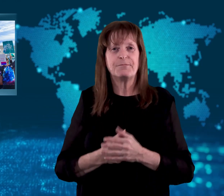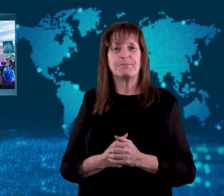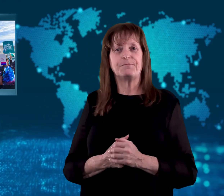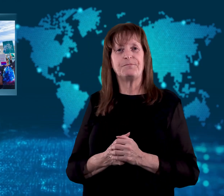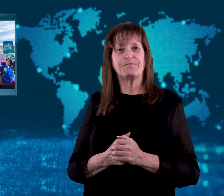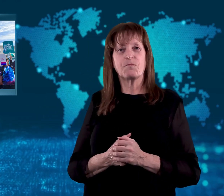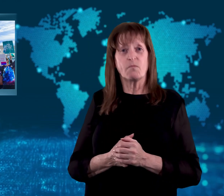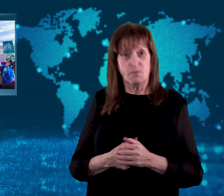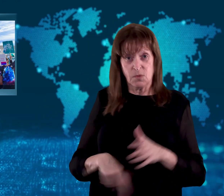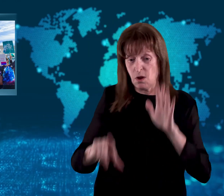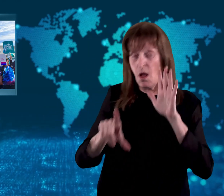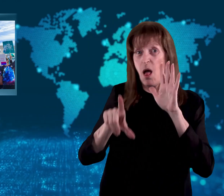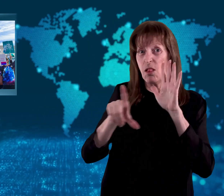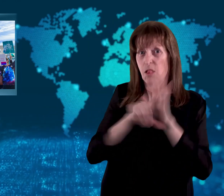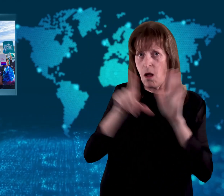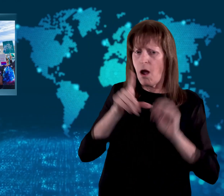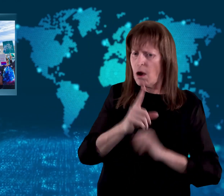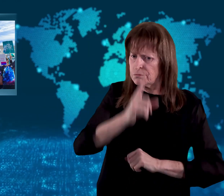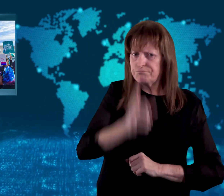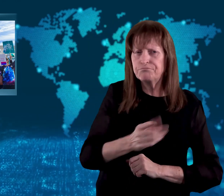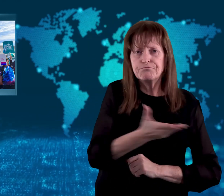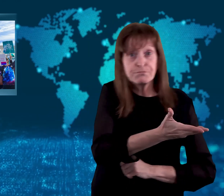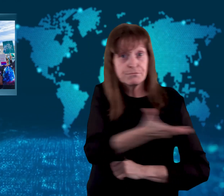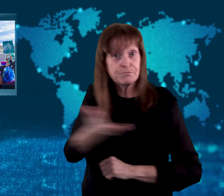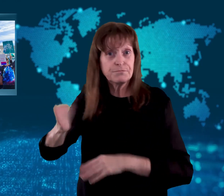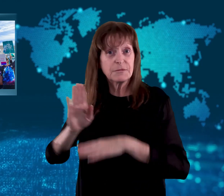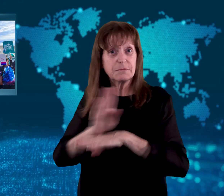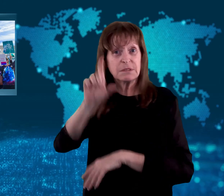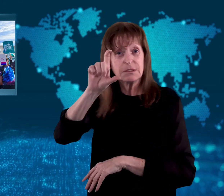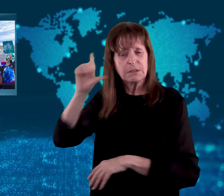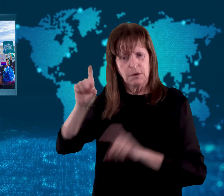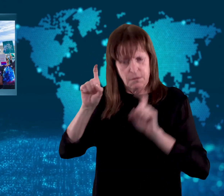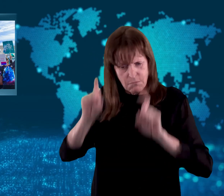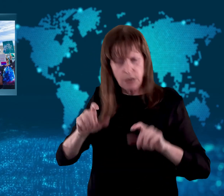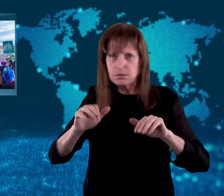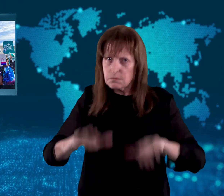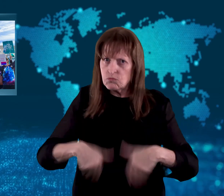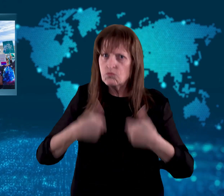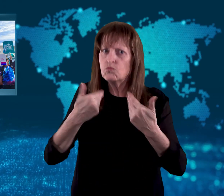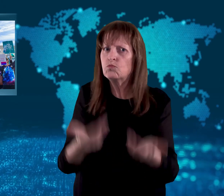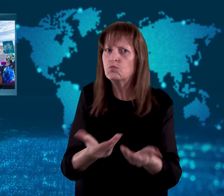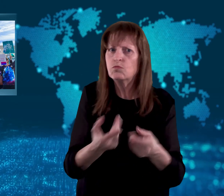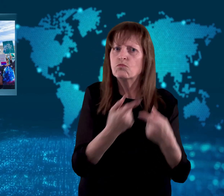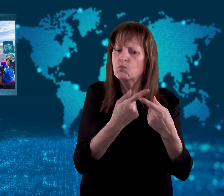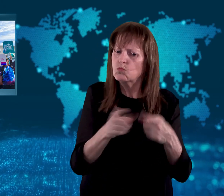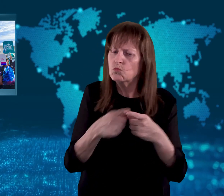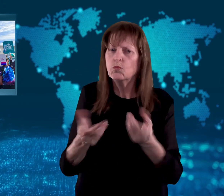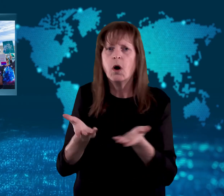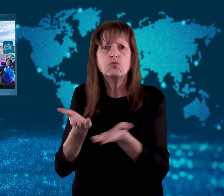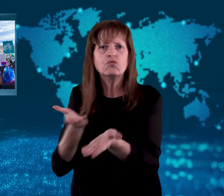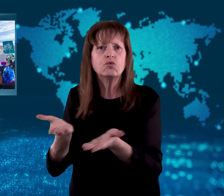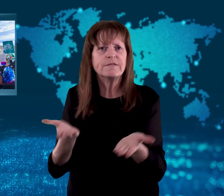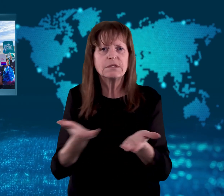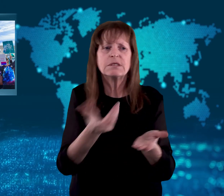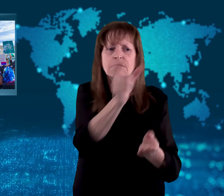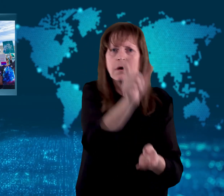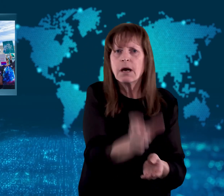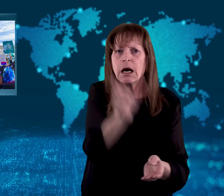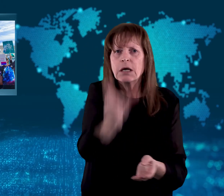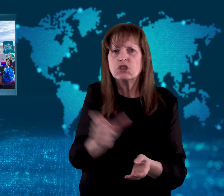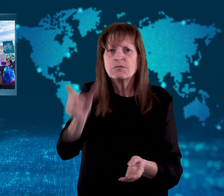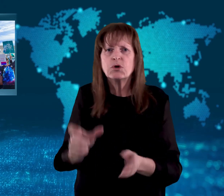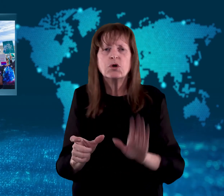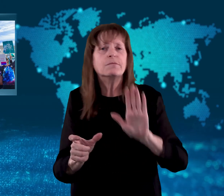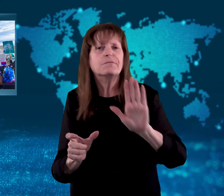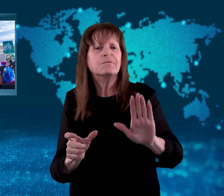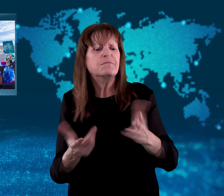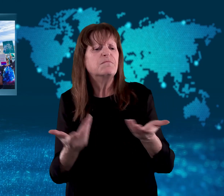serve customers regardless of sexual orientation.